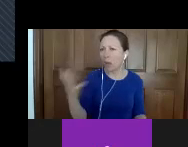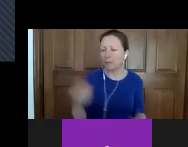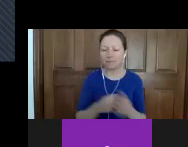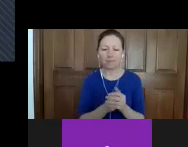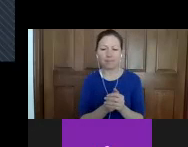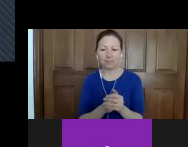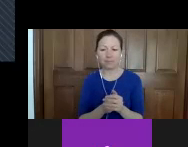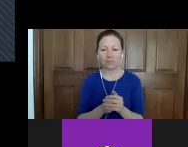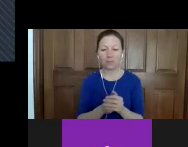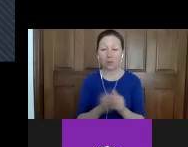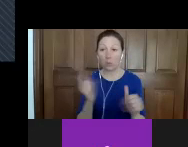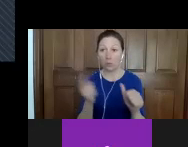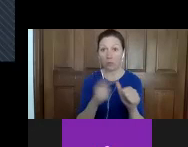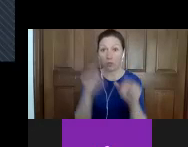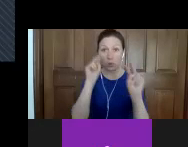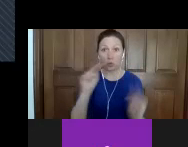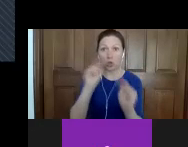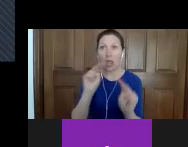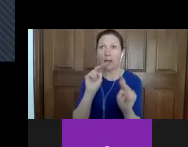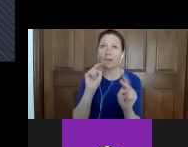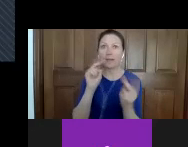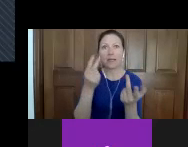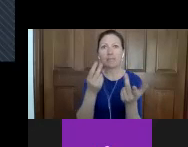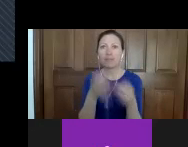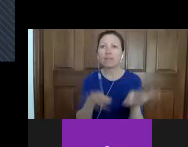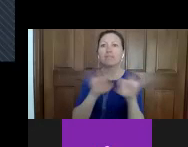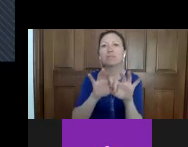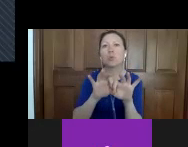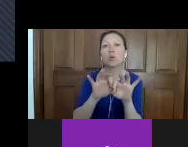the job description. So with Americans with Disabilities Act, it says that accommodations